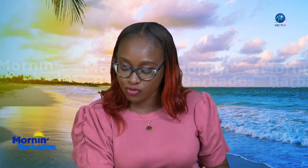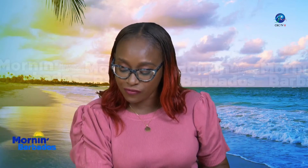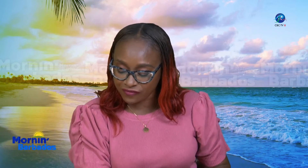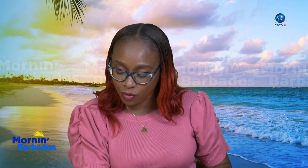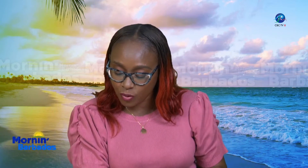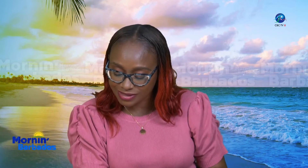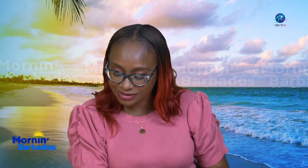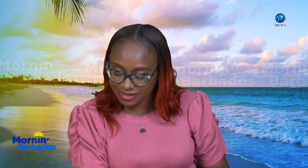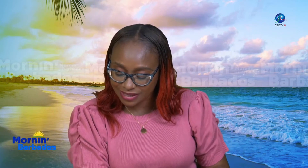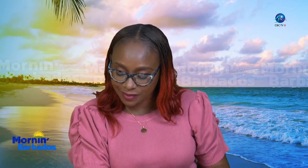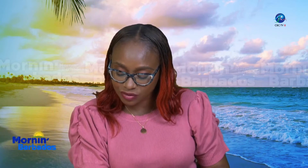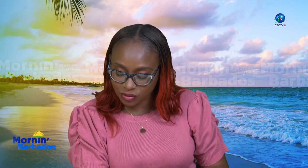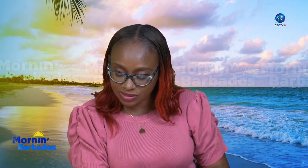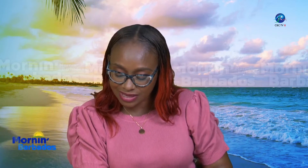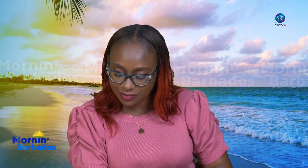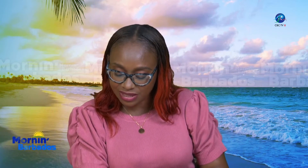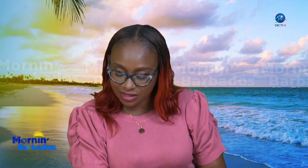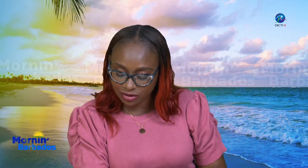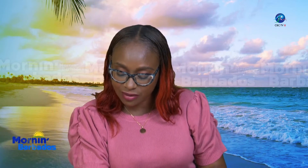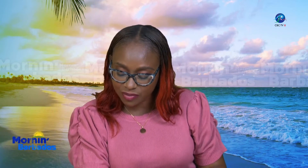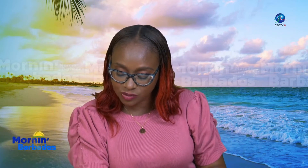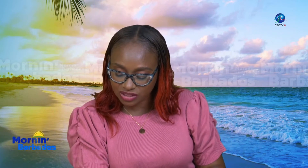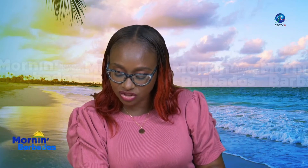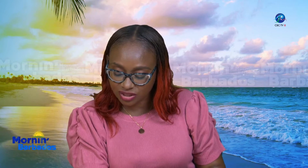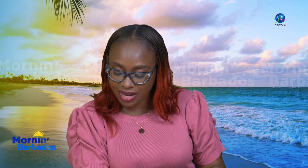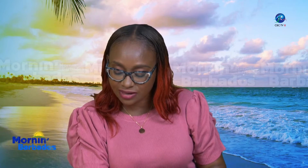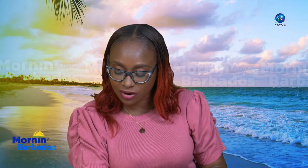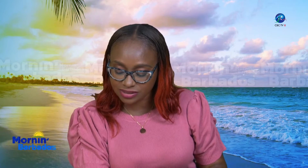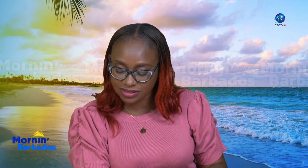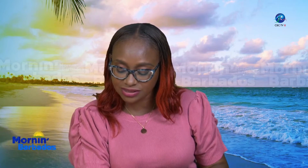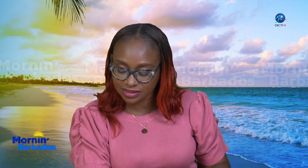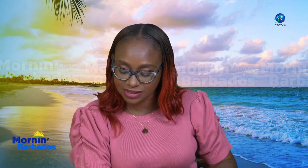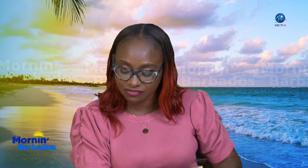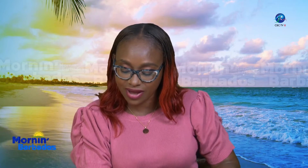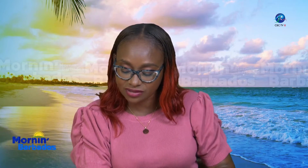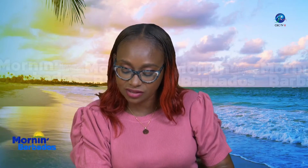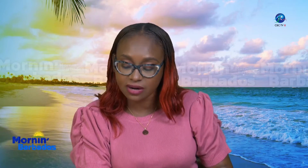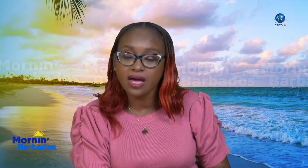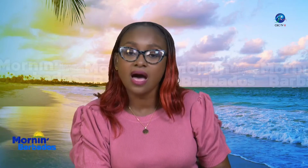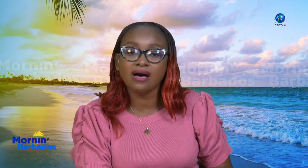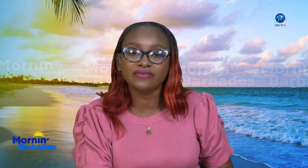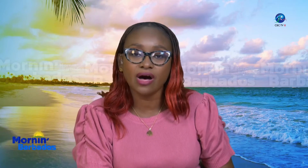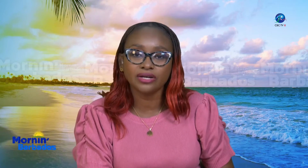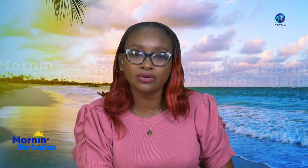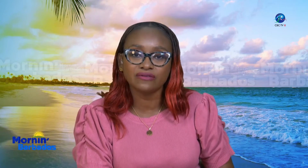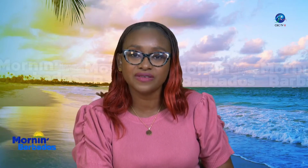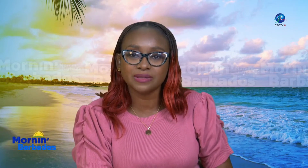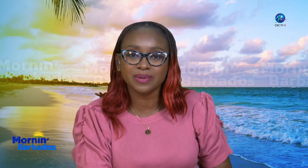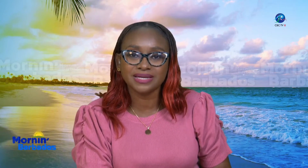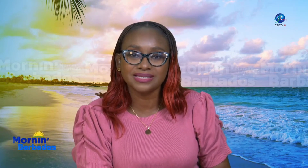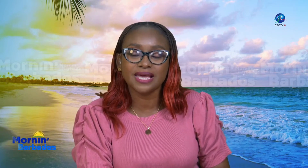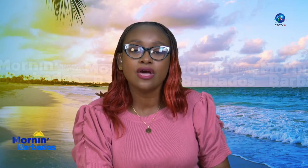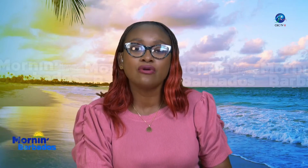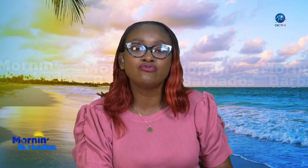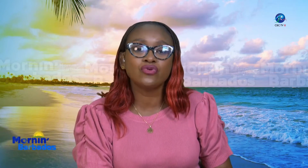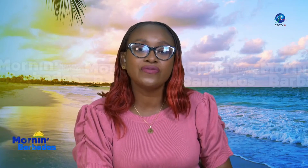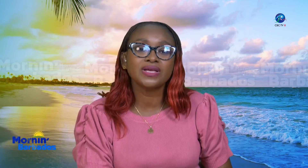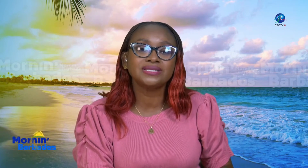roof who is the calypso team leader musician and artistic director of audio visibility roof